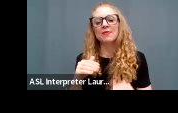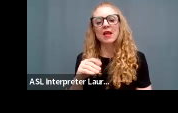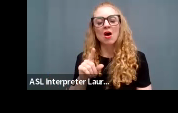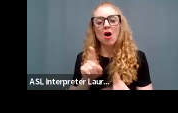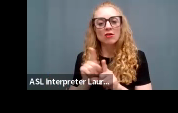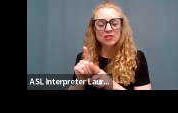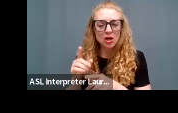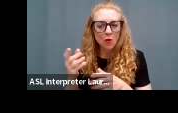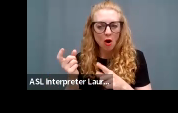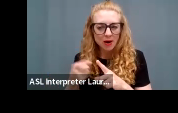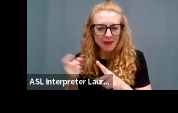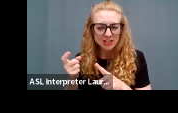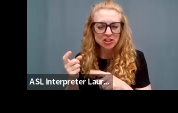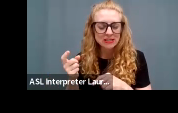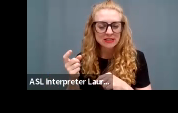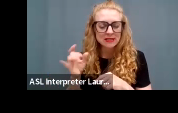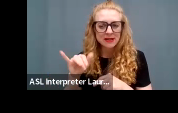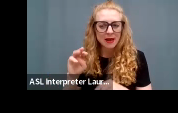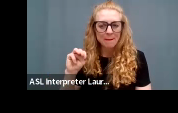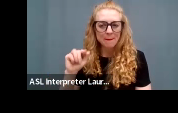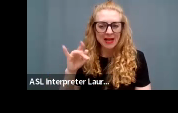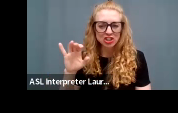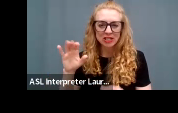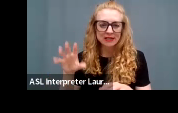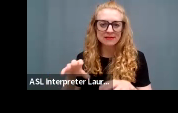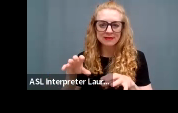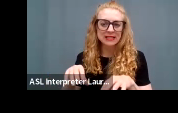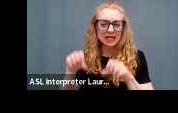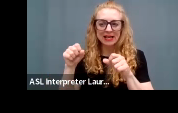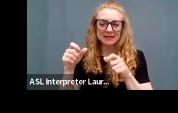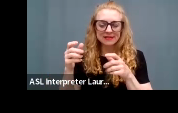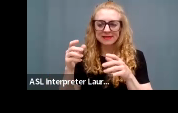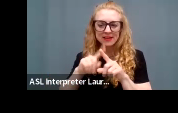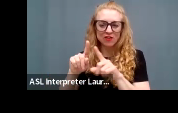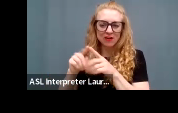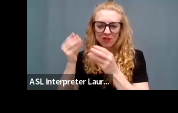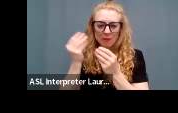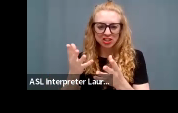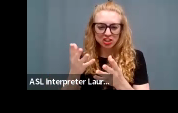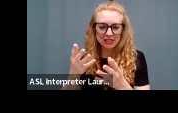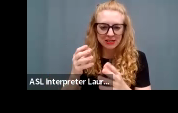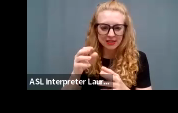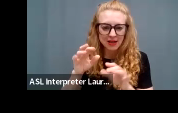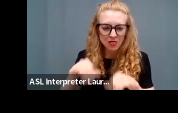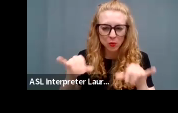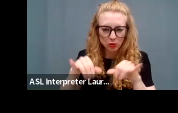this is just the magic that takes all the various information from devices that a sensors allows us